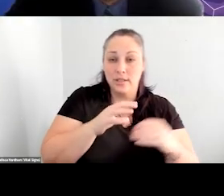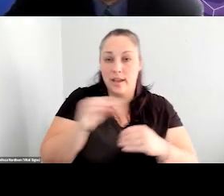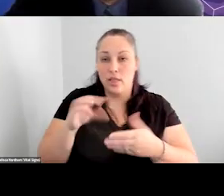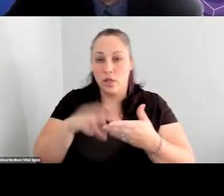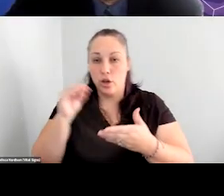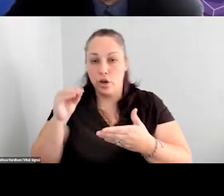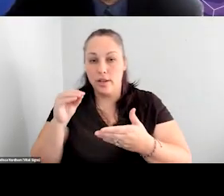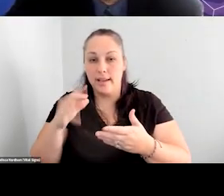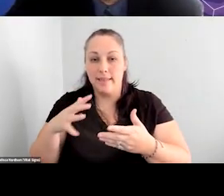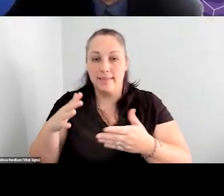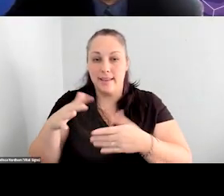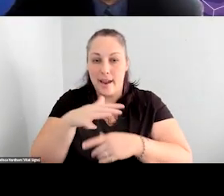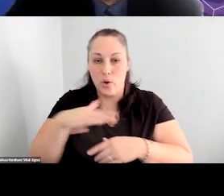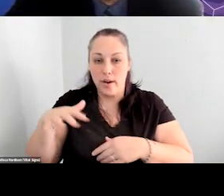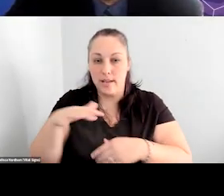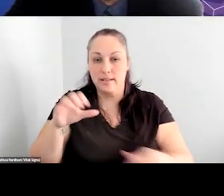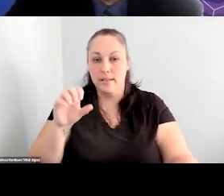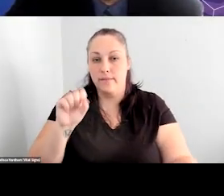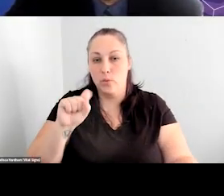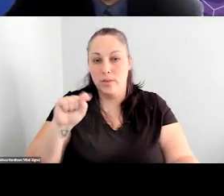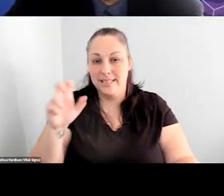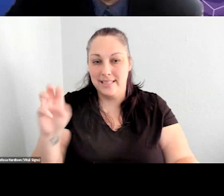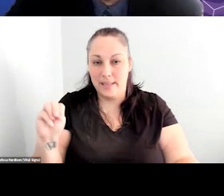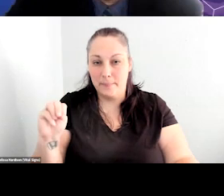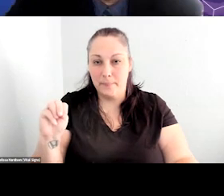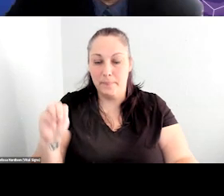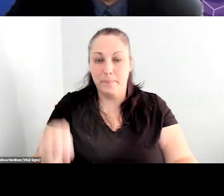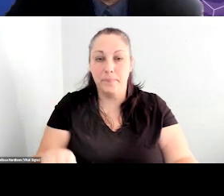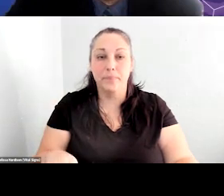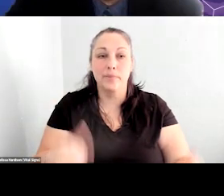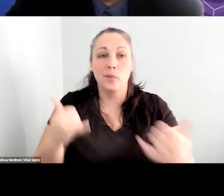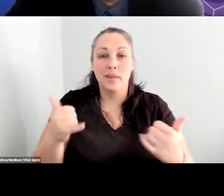And now, I'll pass the slides to Bonnie to talk about the DUE programs.